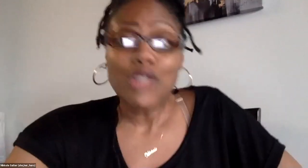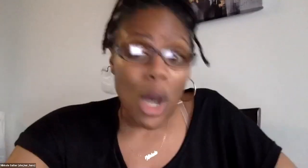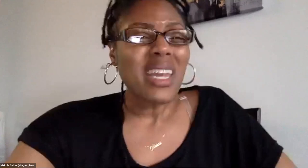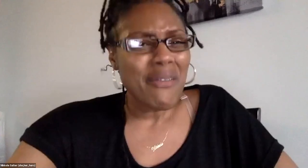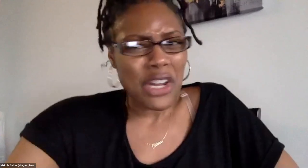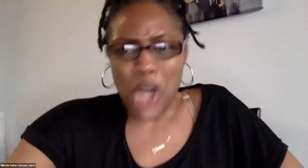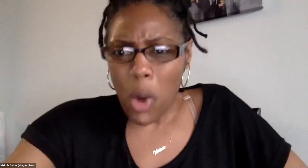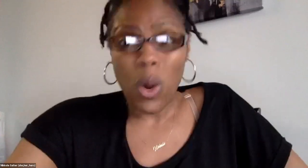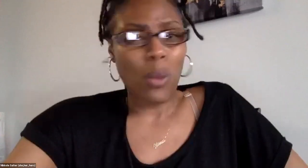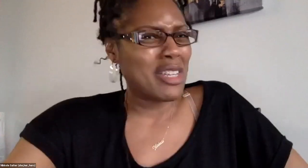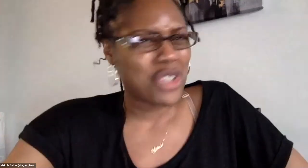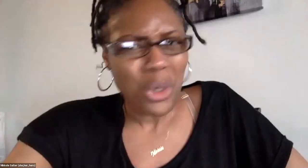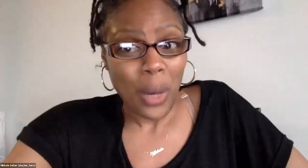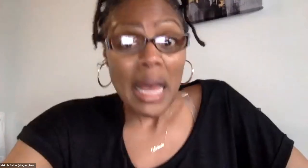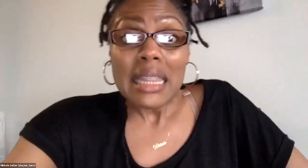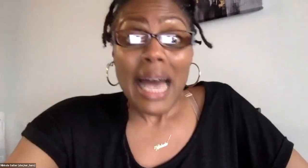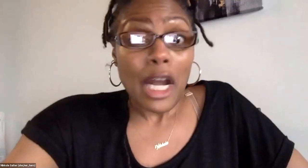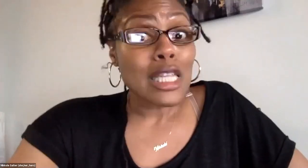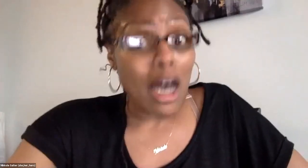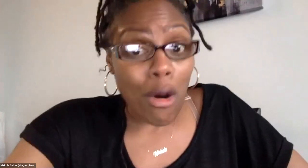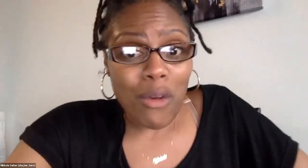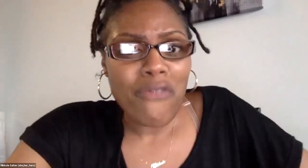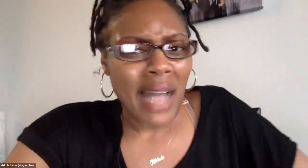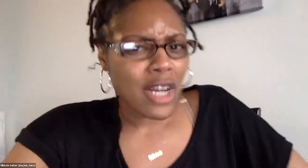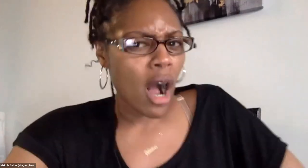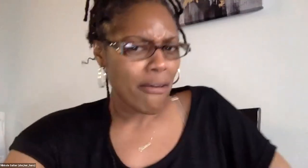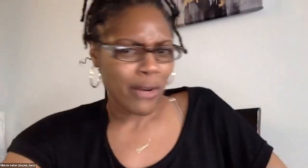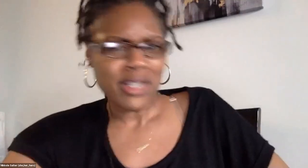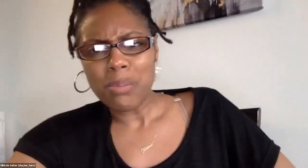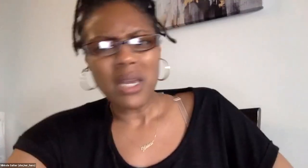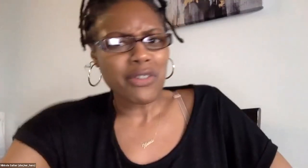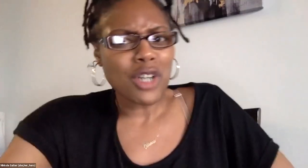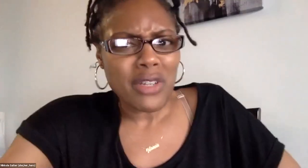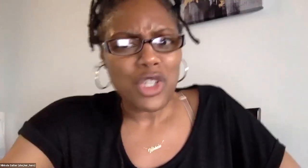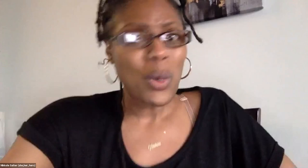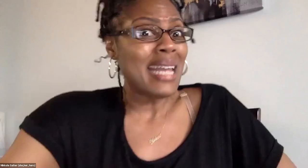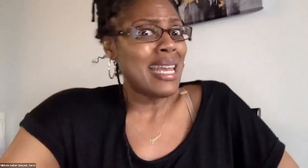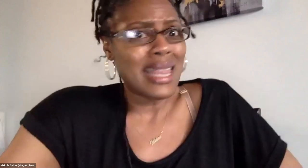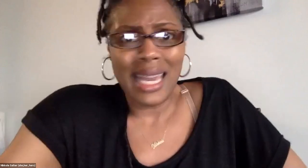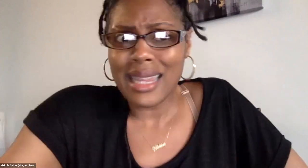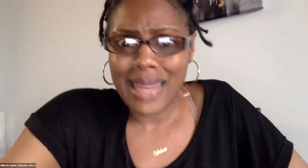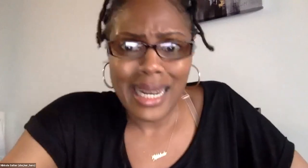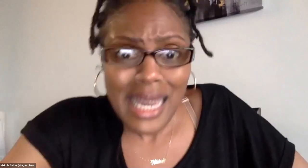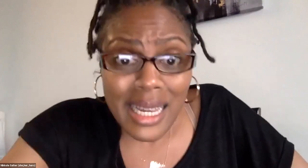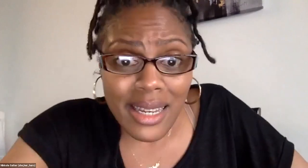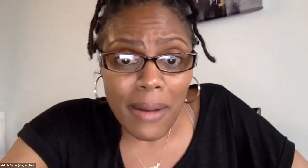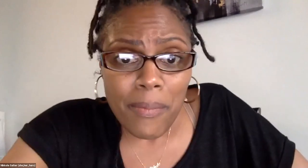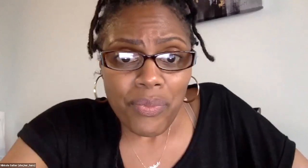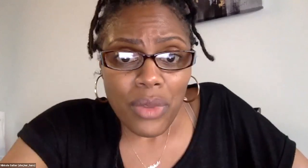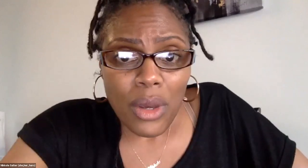don't even know what we do, let alone find our offerings to be of service to anything that they need.